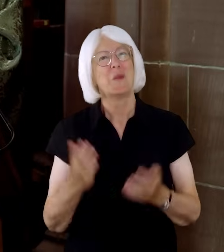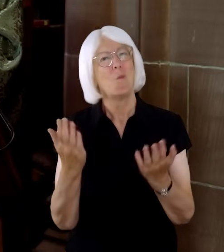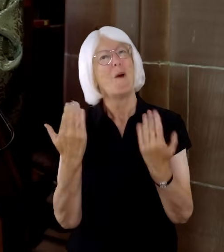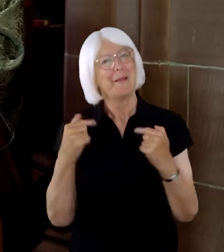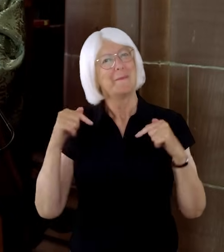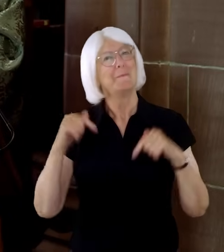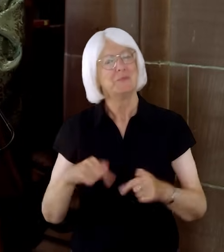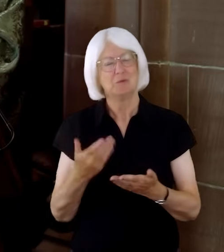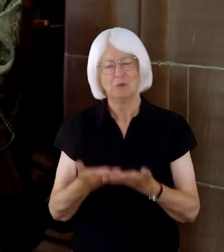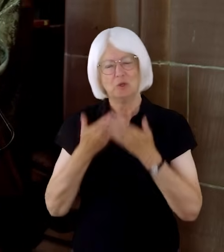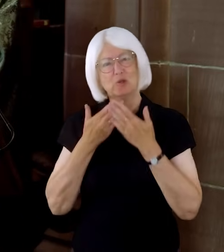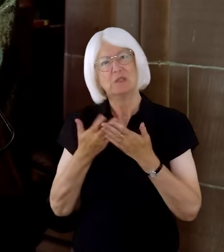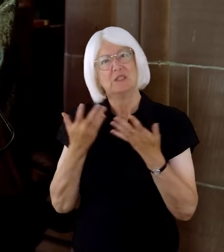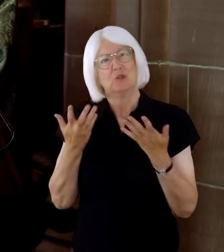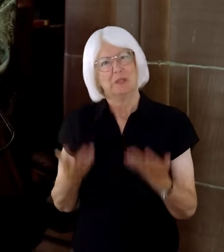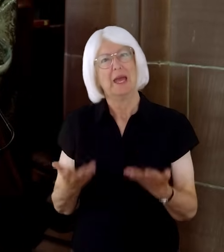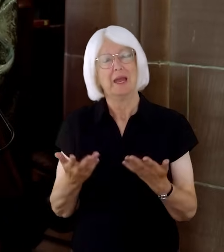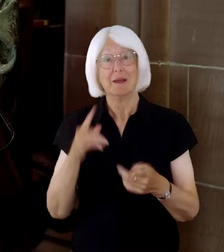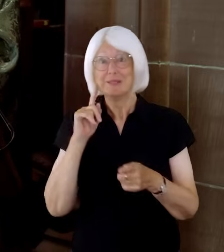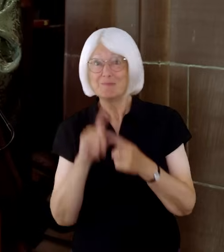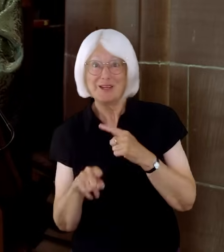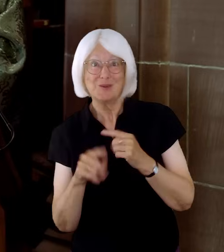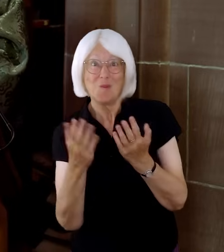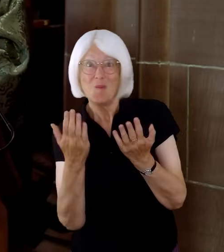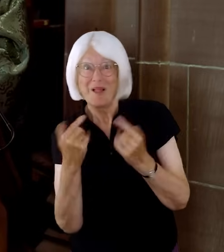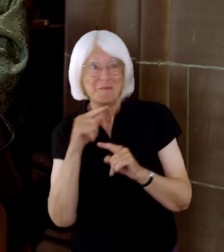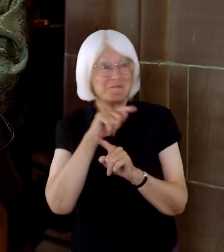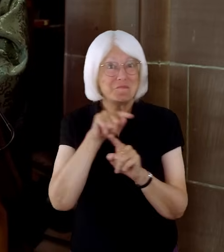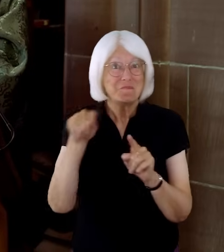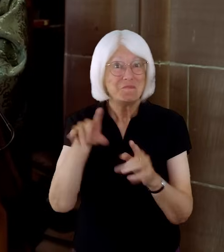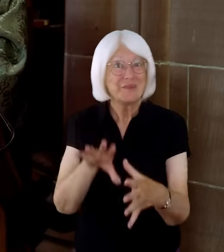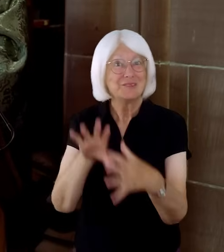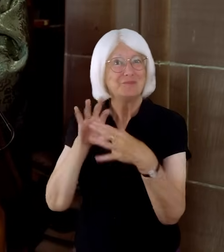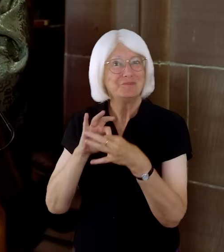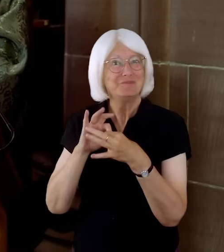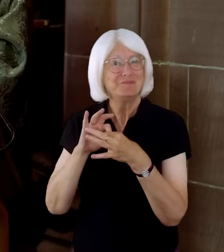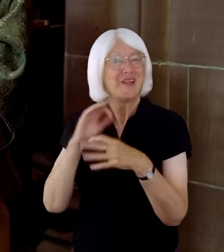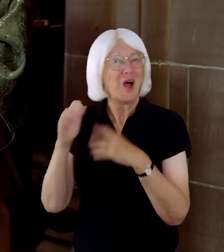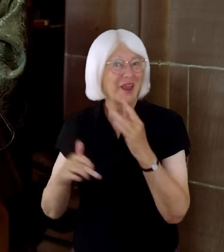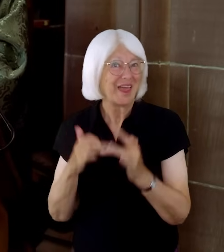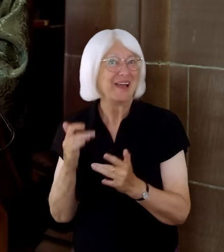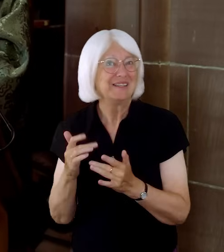Welcome to our Eucharist today and a special welcome to those joining us online